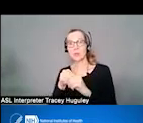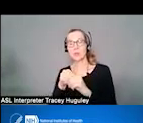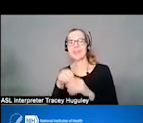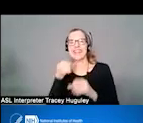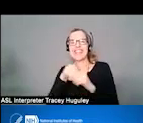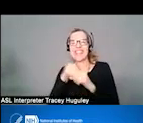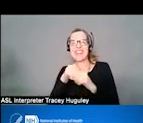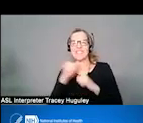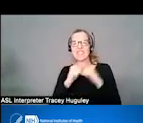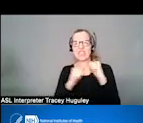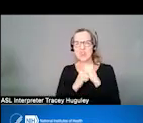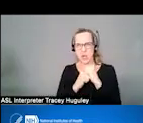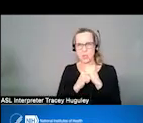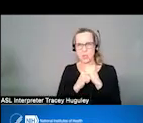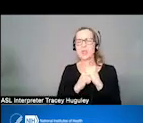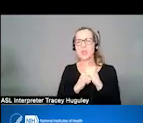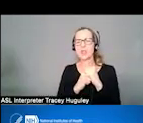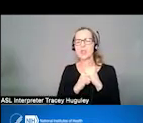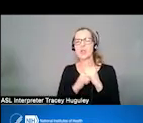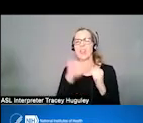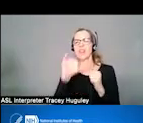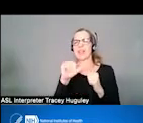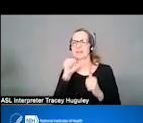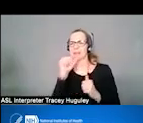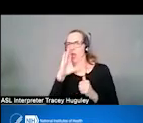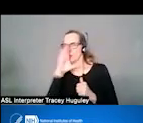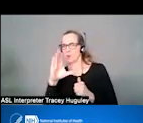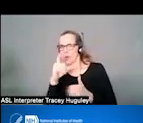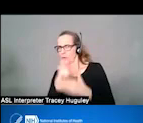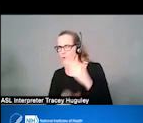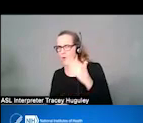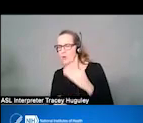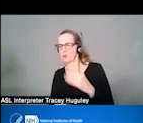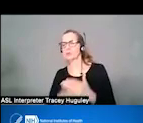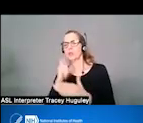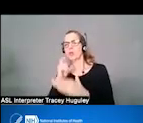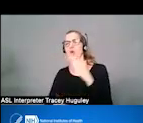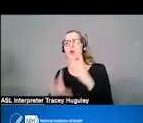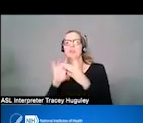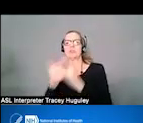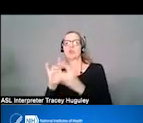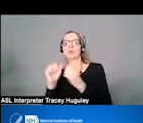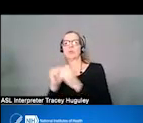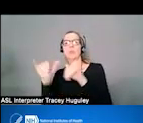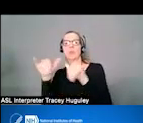which are included in your indirect costs, as well as costs associated with the routine conduct of research.